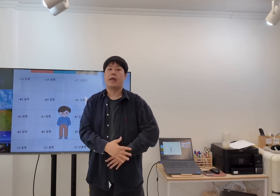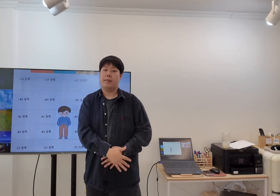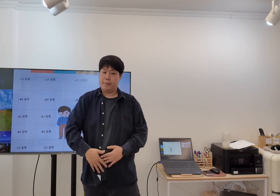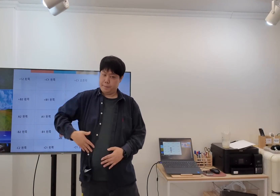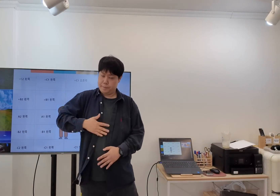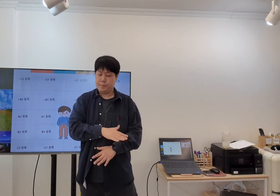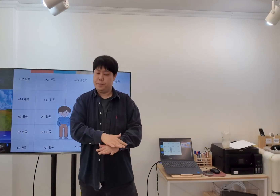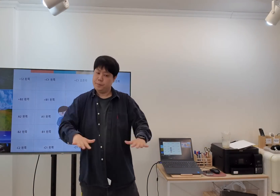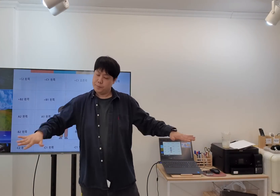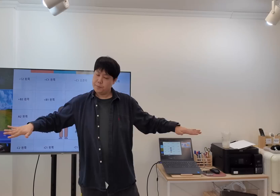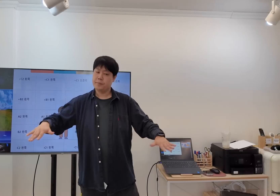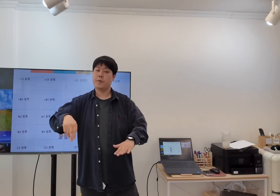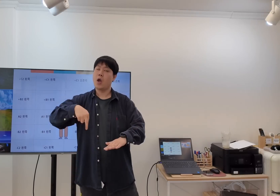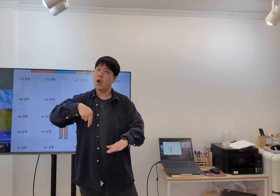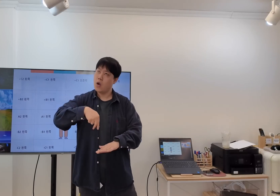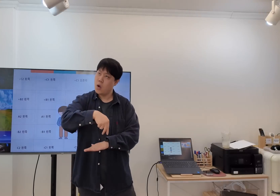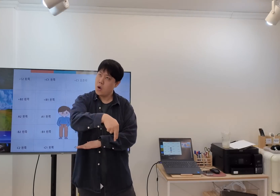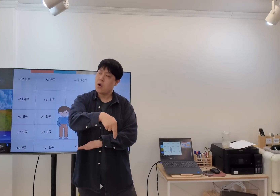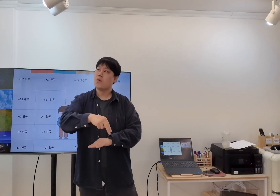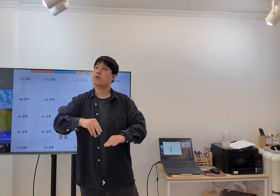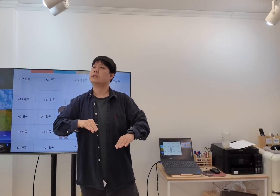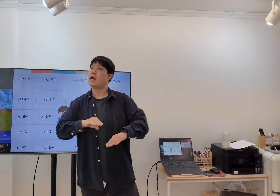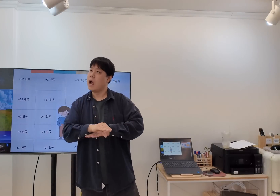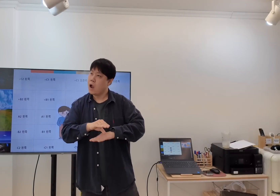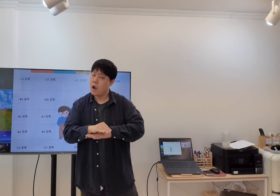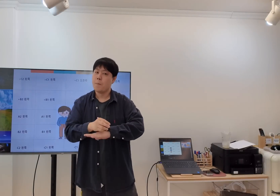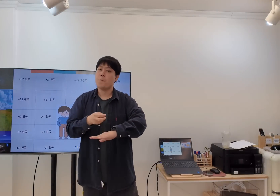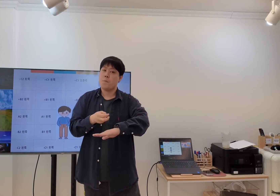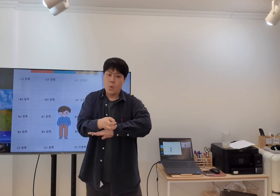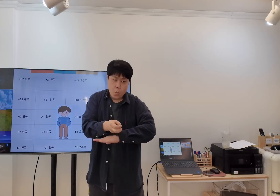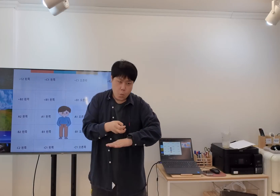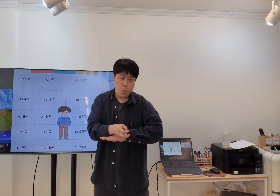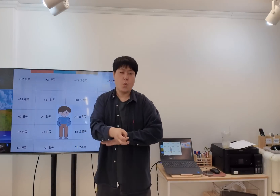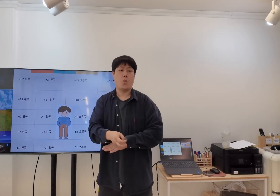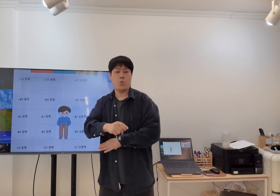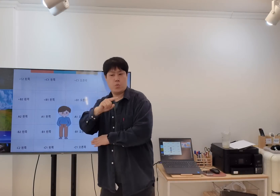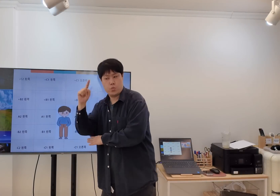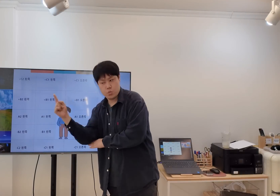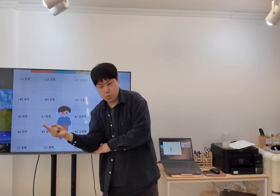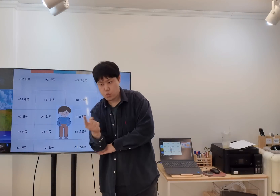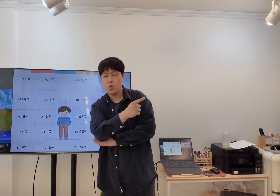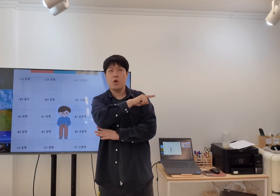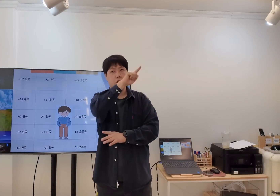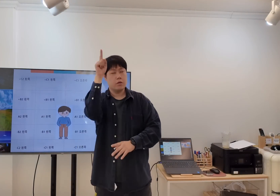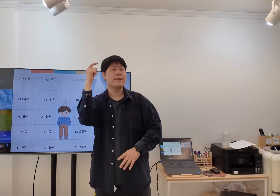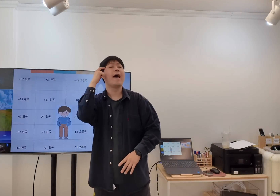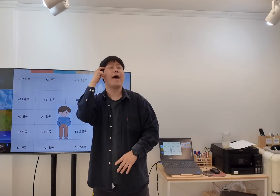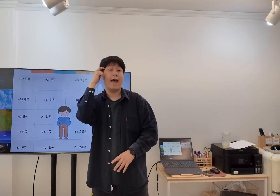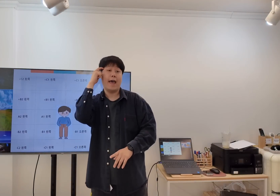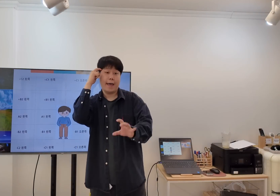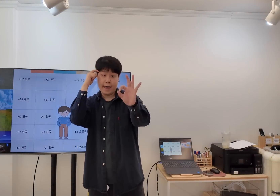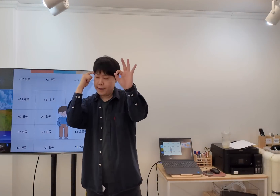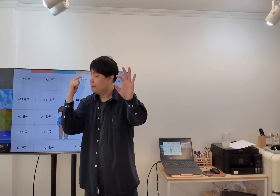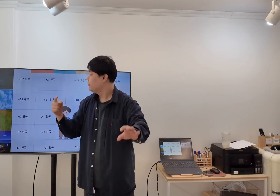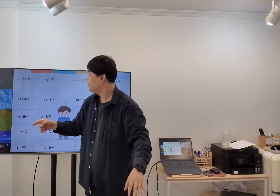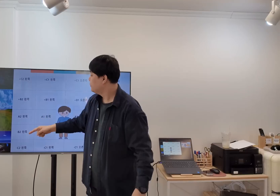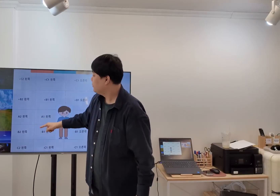The ground is about the size of a boat. And, from this location, you can walk, ride a car, take the bus, and play baseball. Think about it all and keep it in mind.